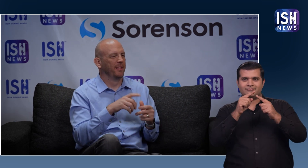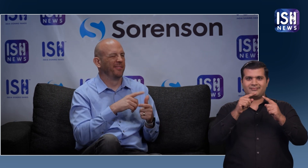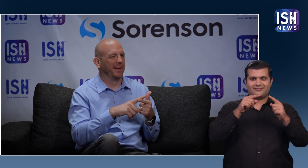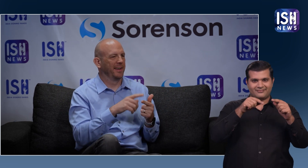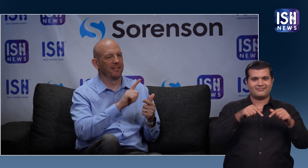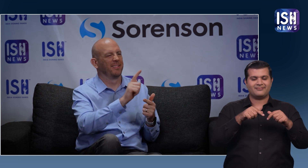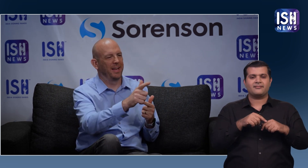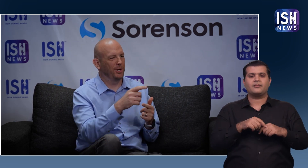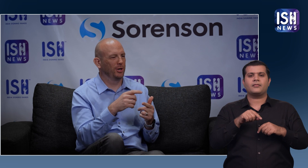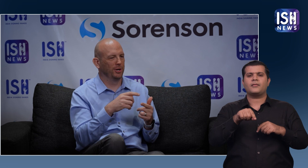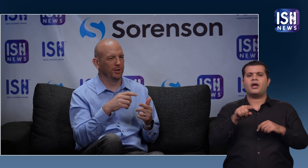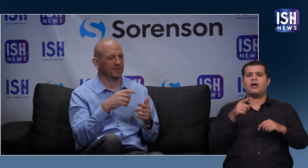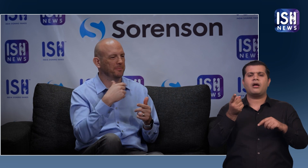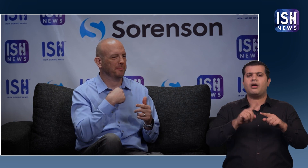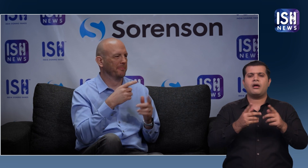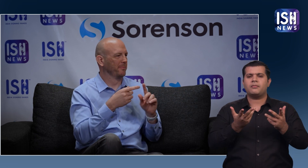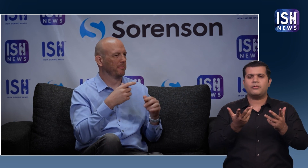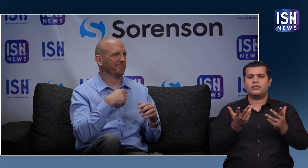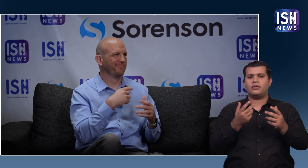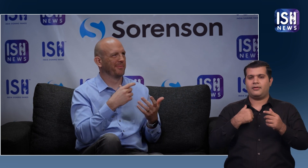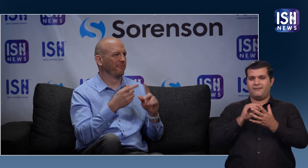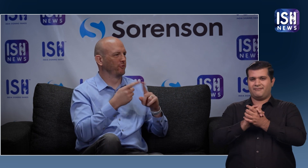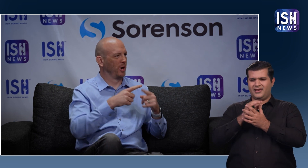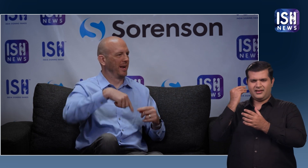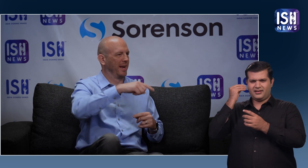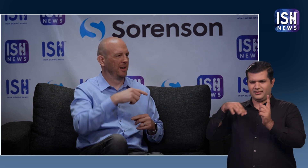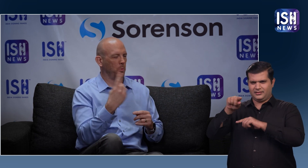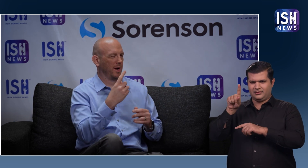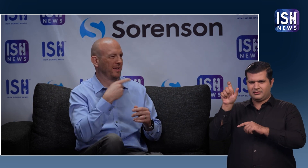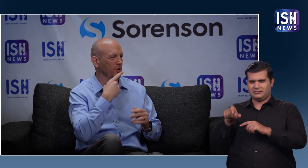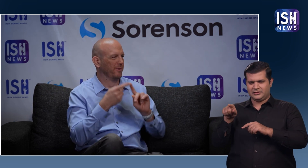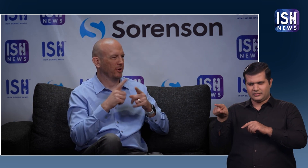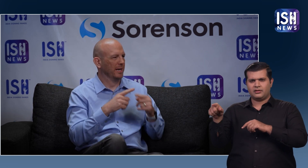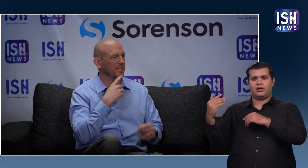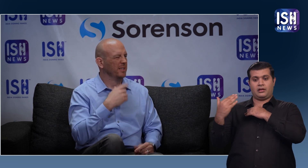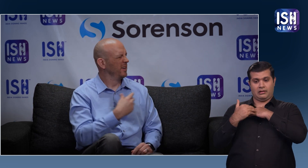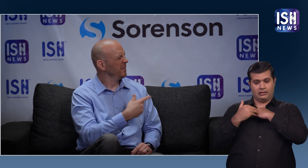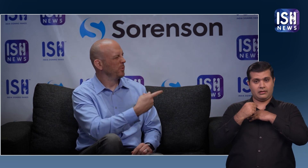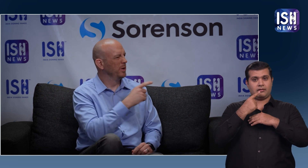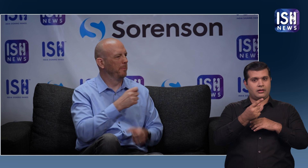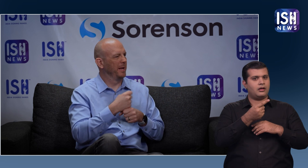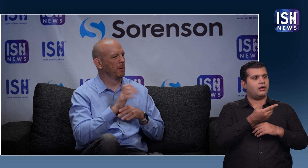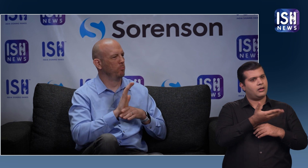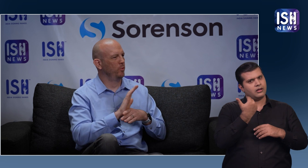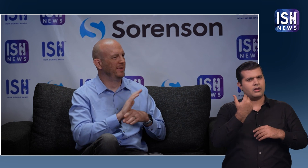Then later, one of my hearing friends asked me to make a movie with him.